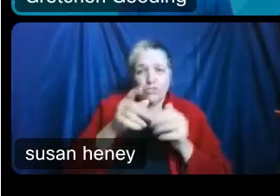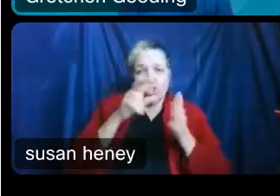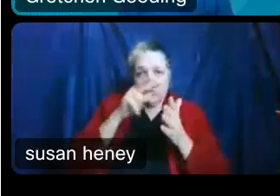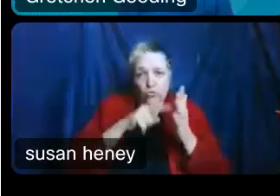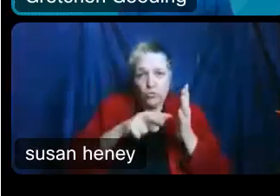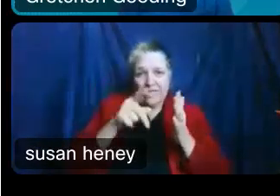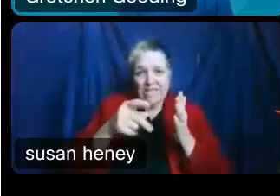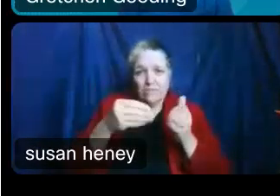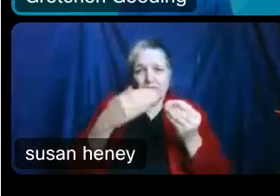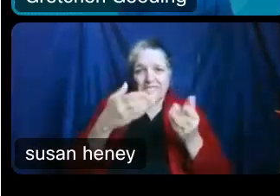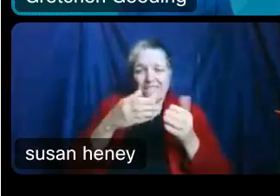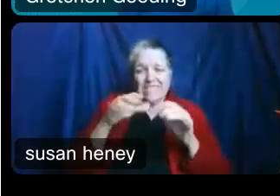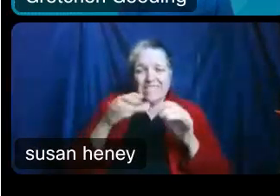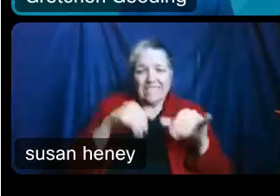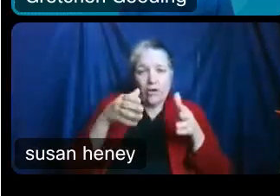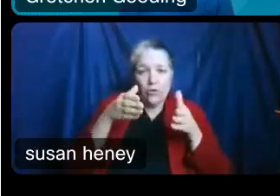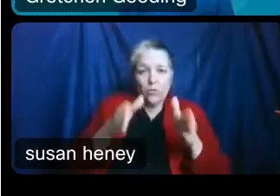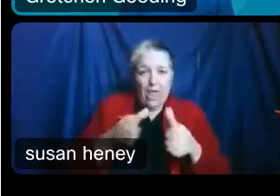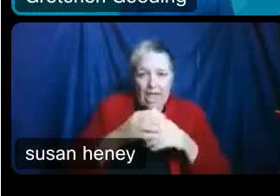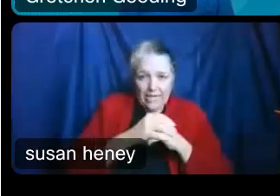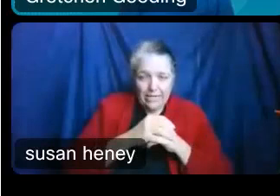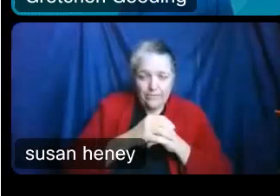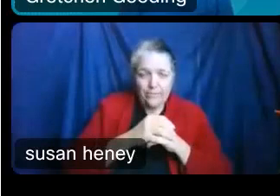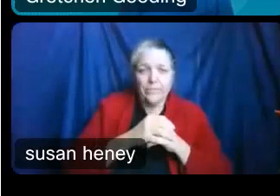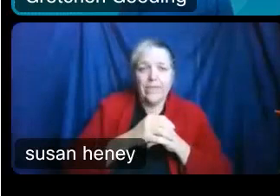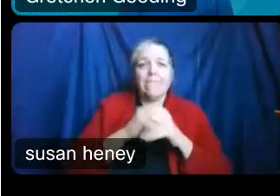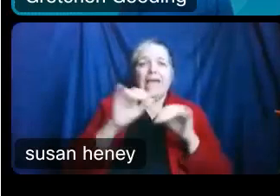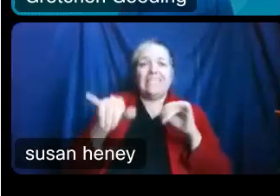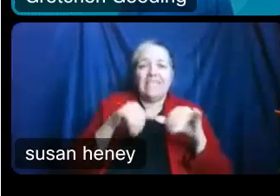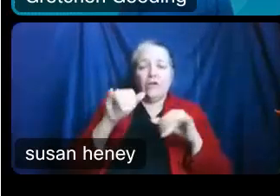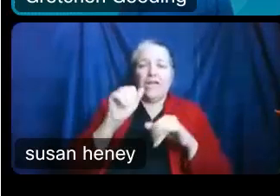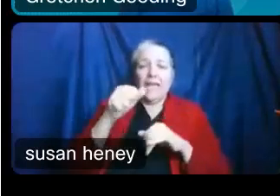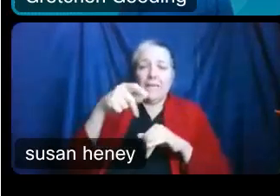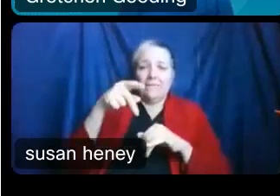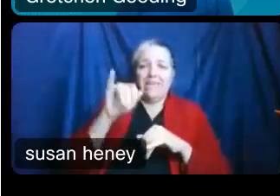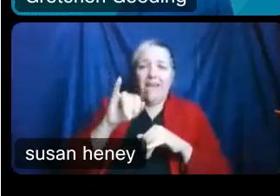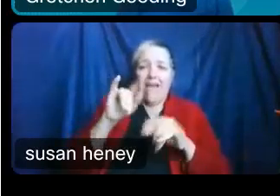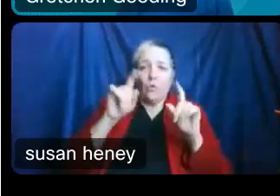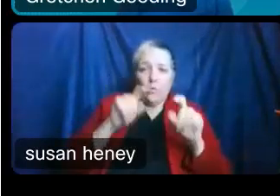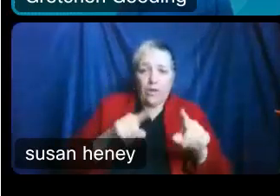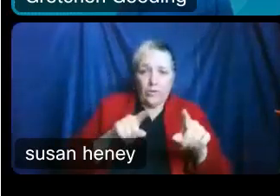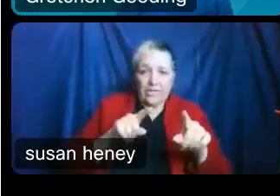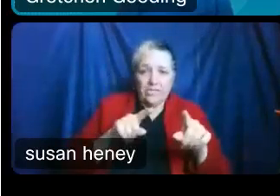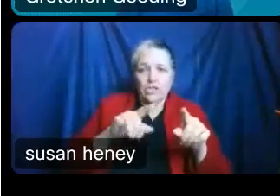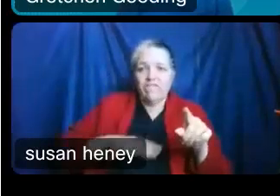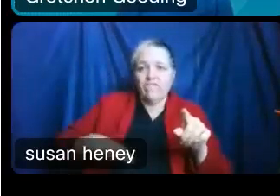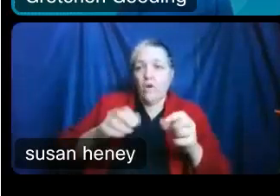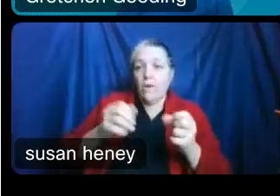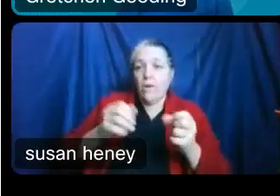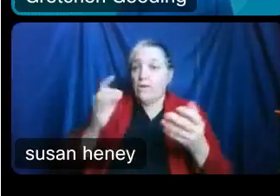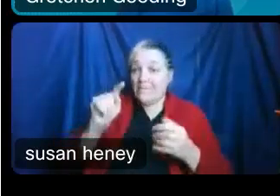way. By standardizing the API queries of language across multiple datasets, the learning curve